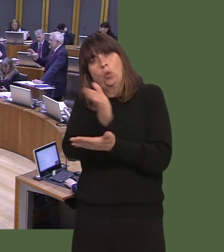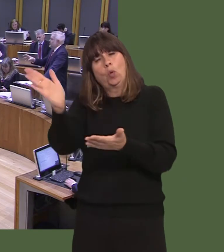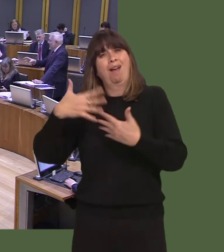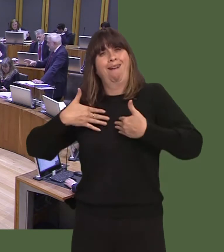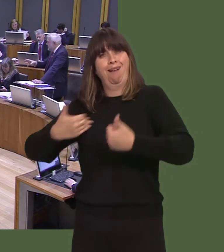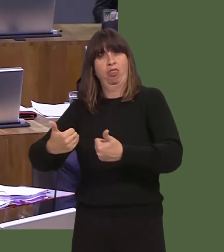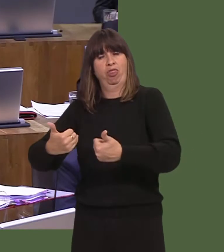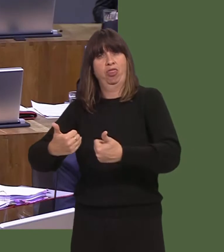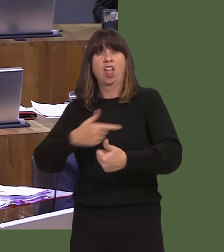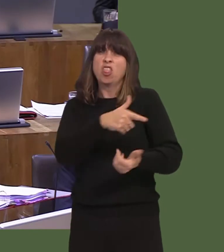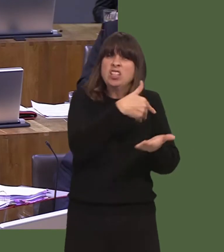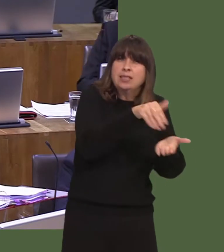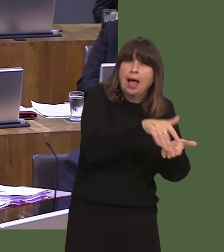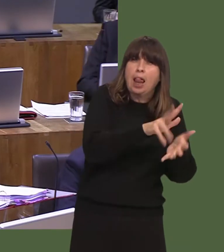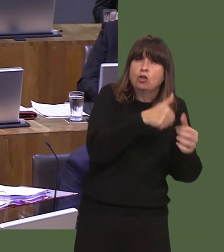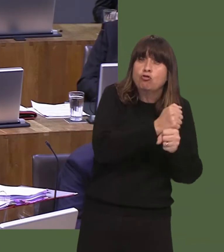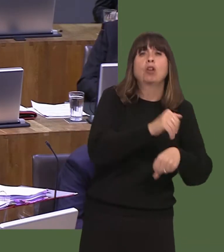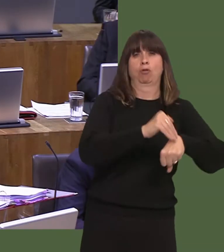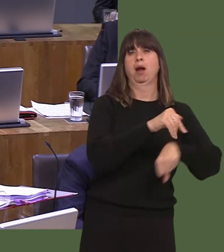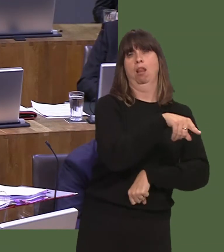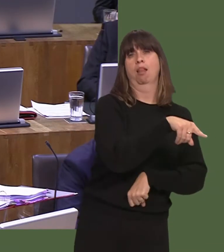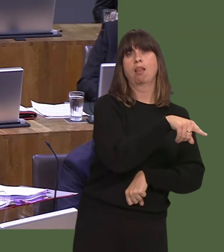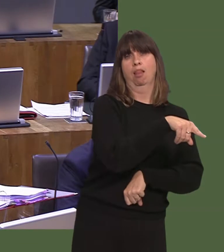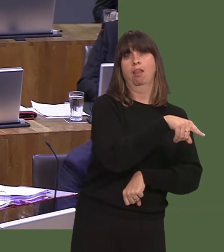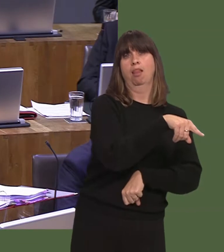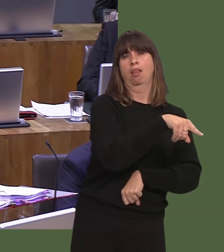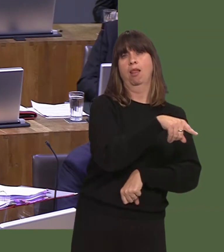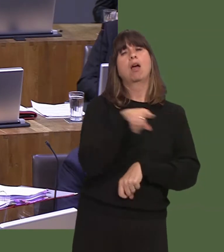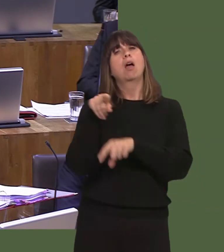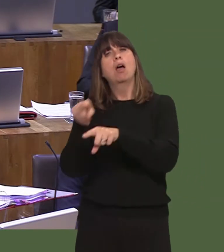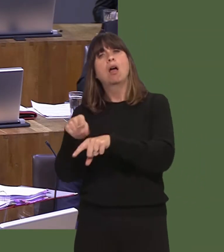The suppliers and the dealers are criminals; the users are victims and they are people